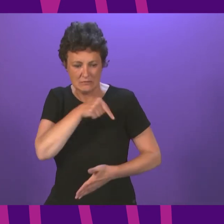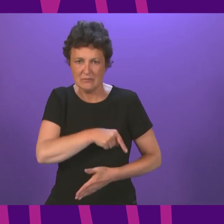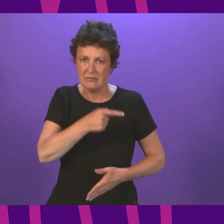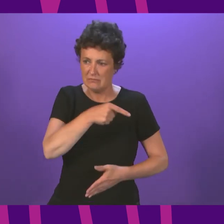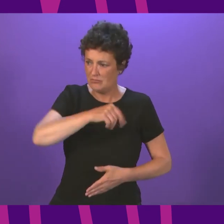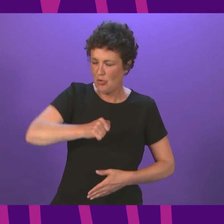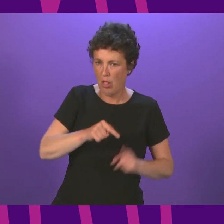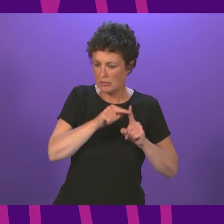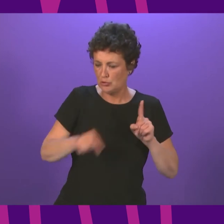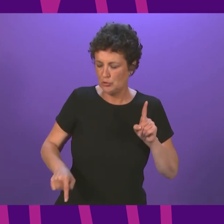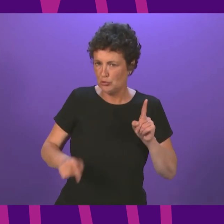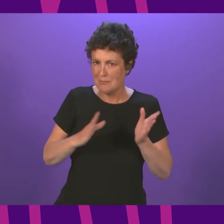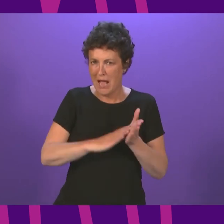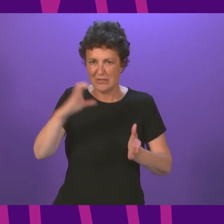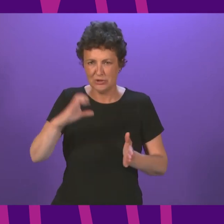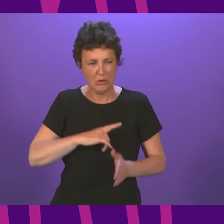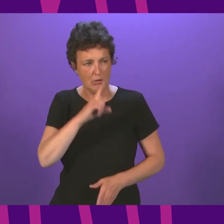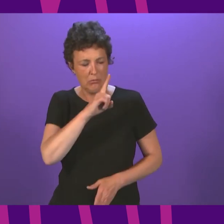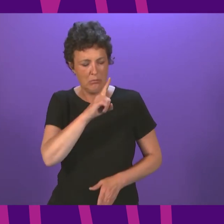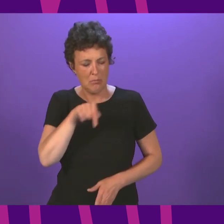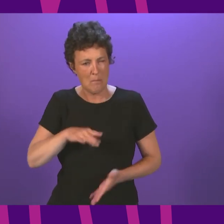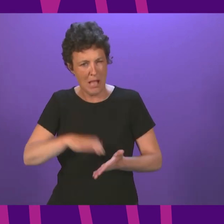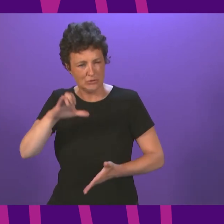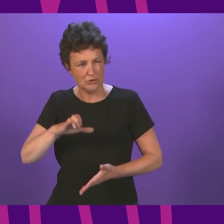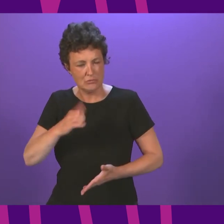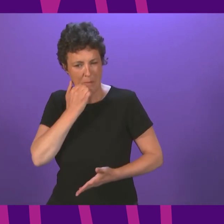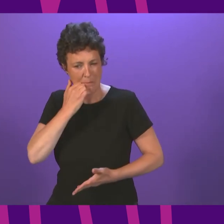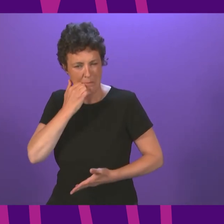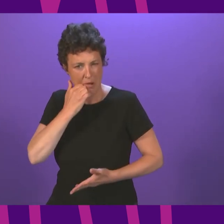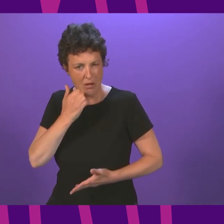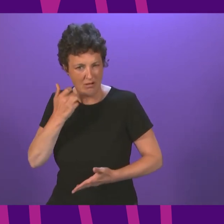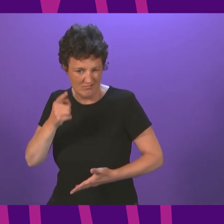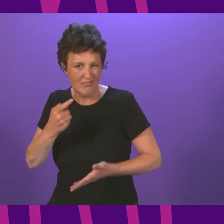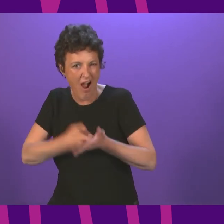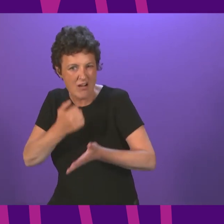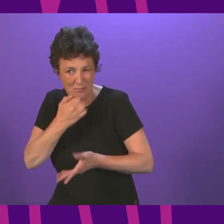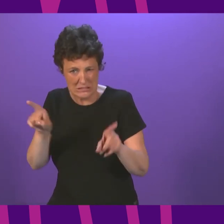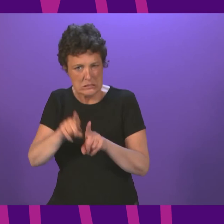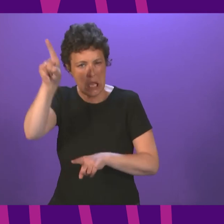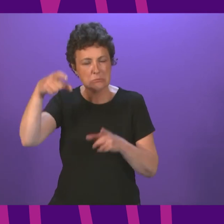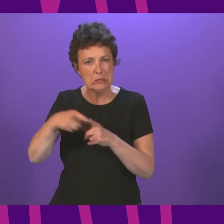appears to be more hope about containing the virus in the future, due to the roll-out of